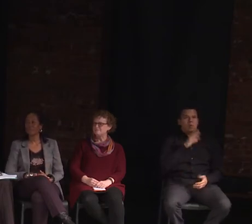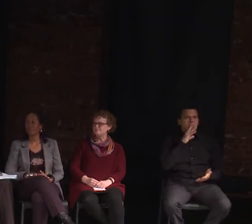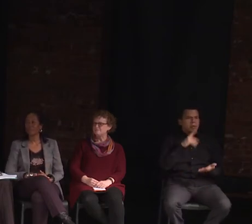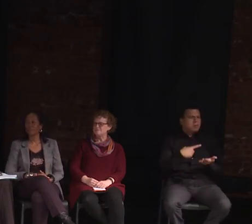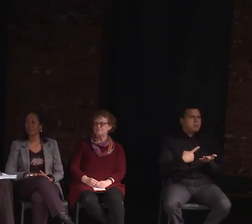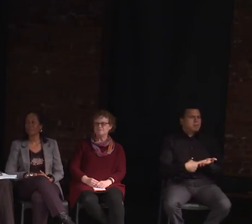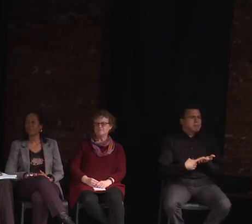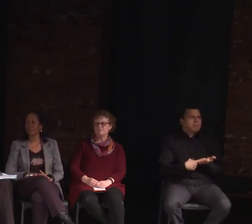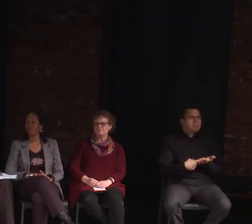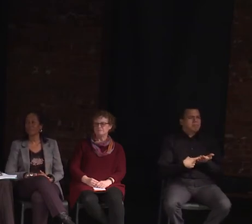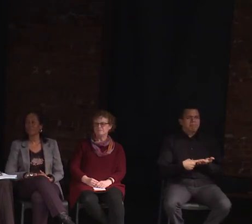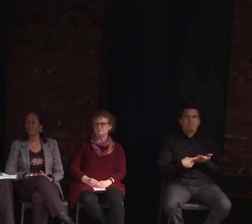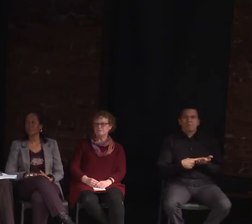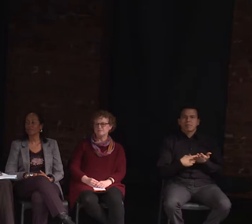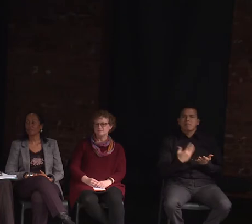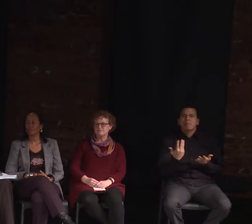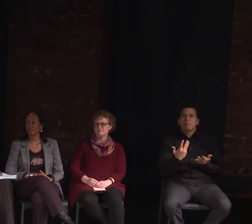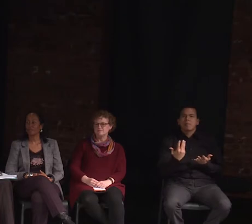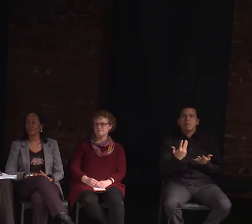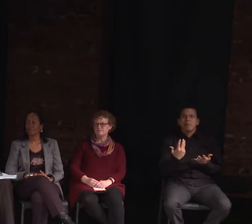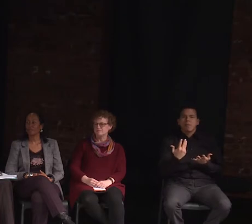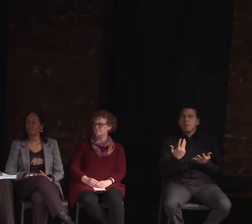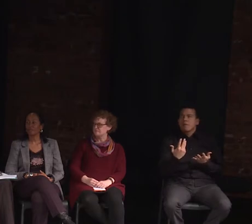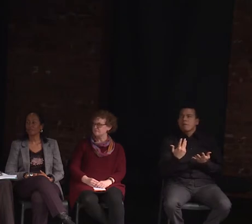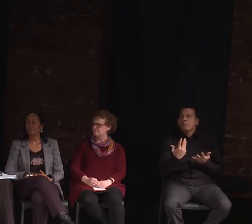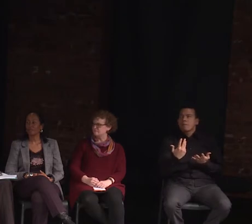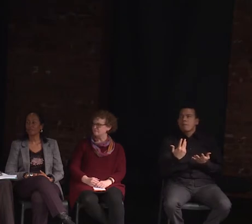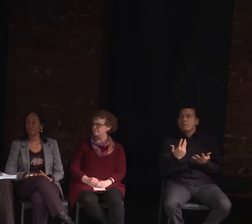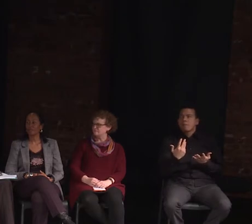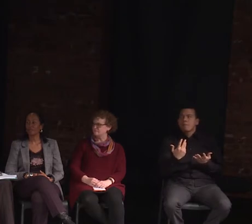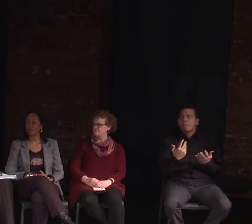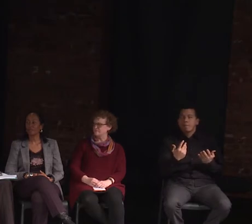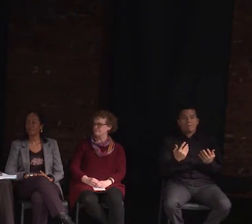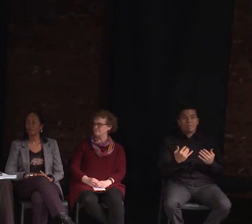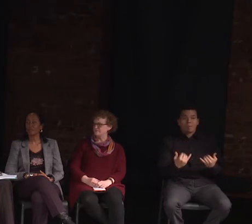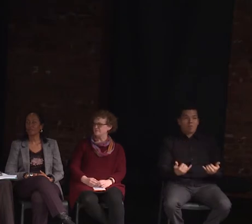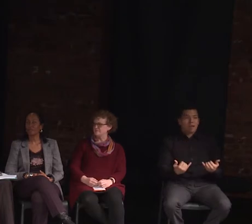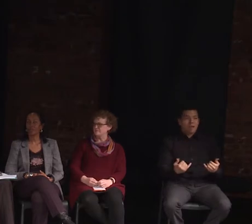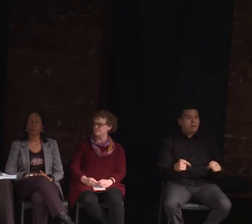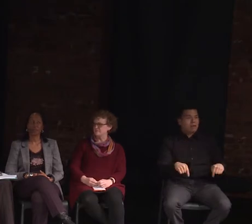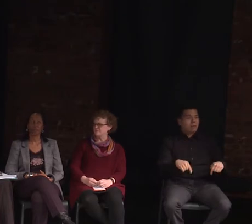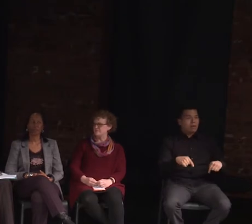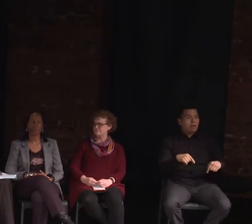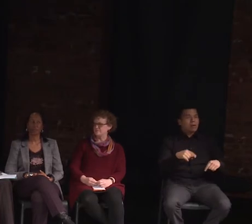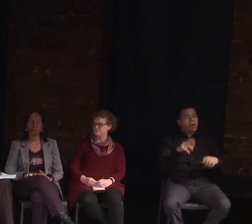that is framed in terms of this presidential administration, but I want to be very explicit